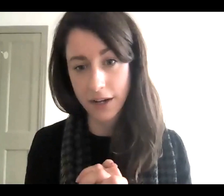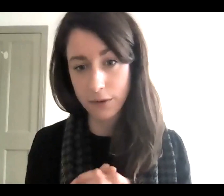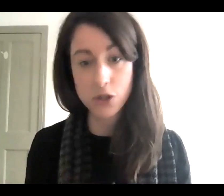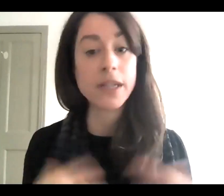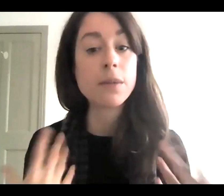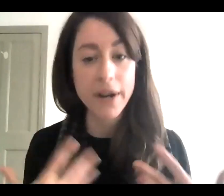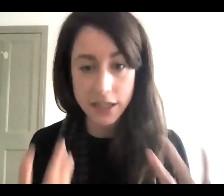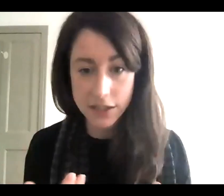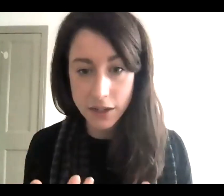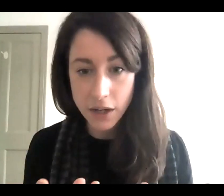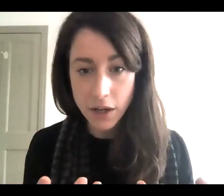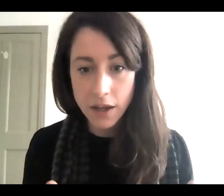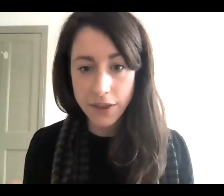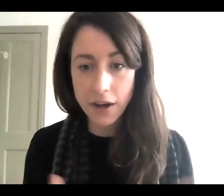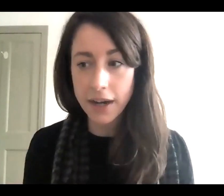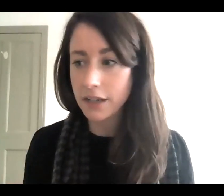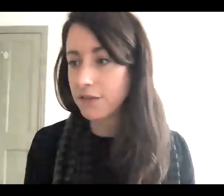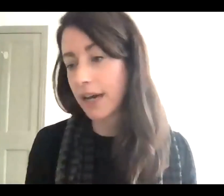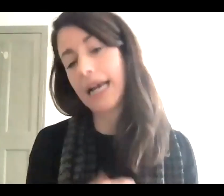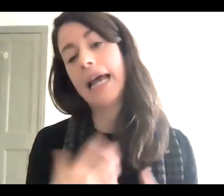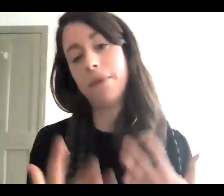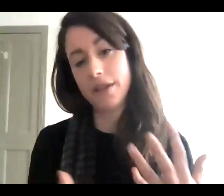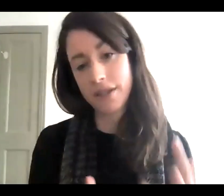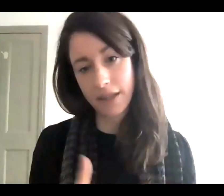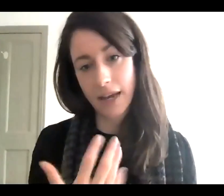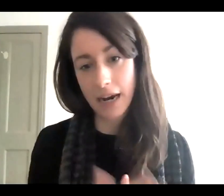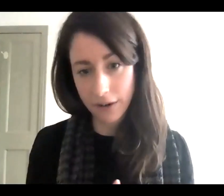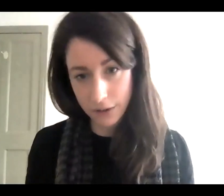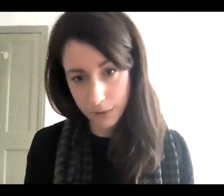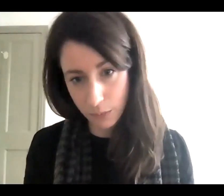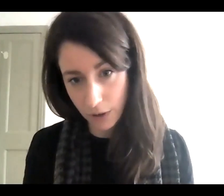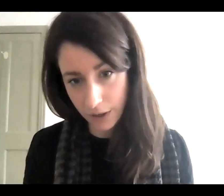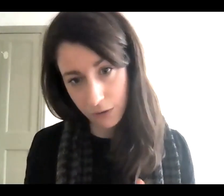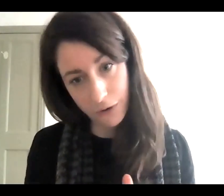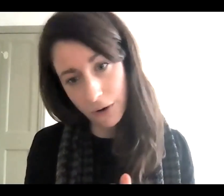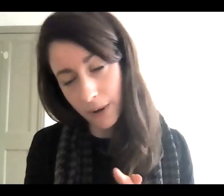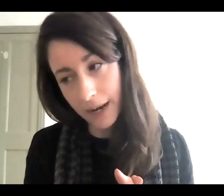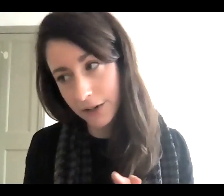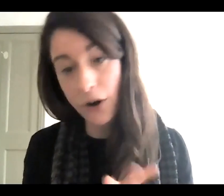used to express the kind of dilemmas that the character was working through and her